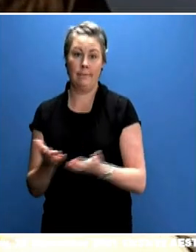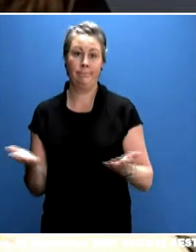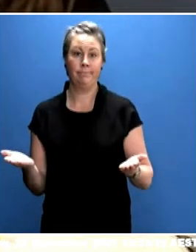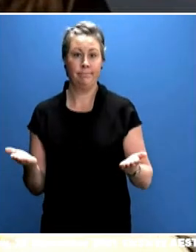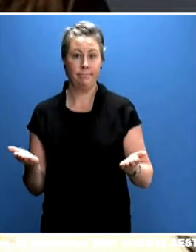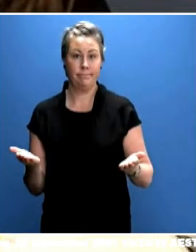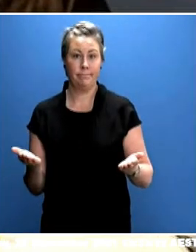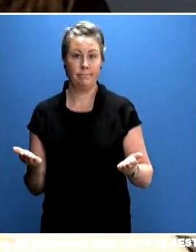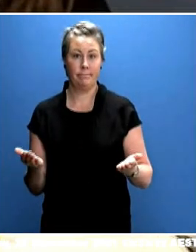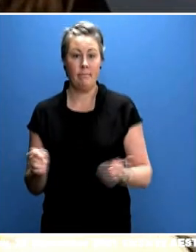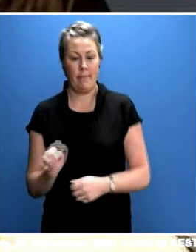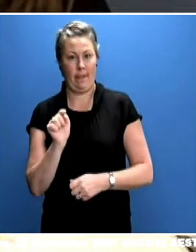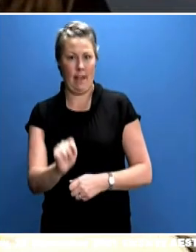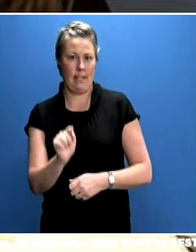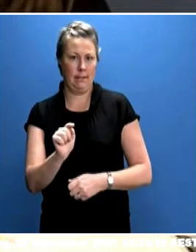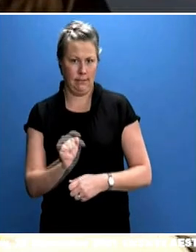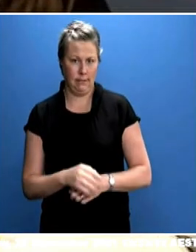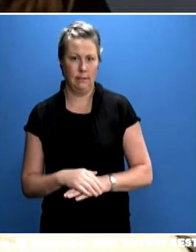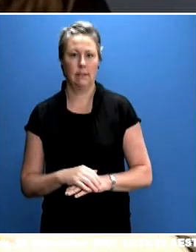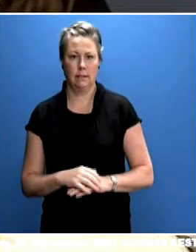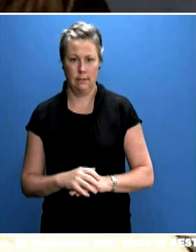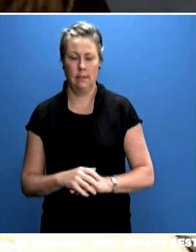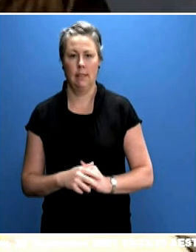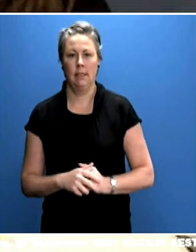That's one thing I'd like to address, and reply to that.